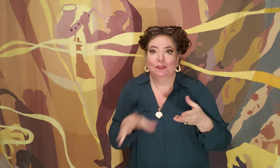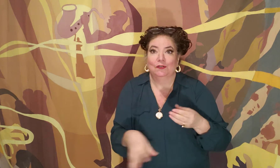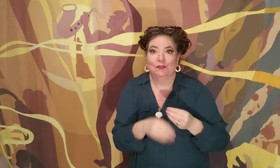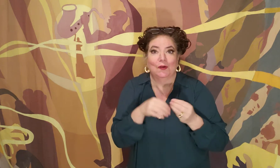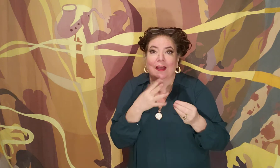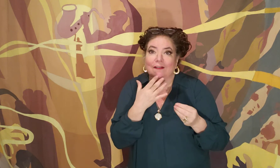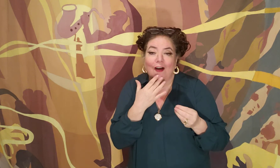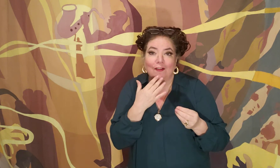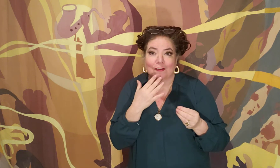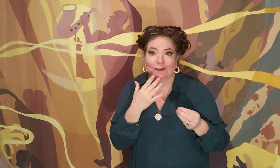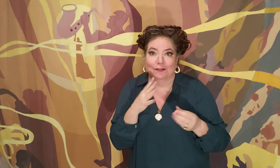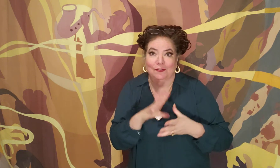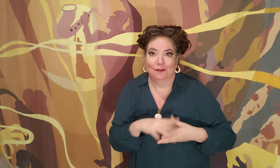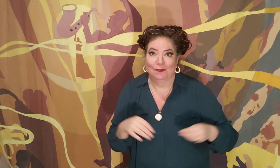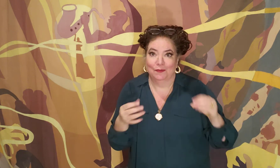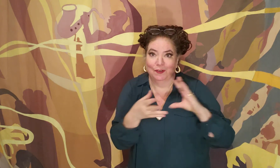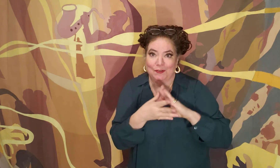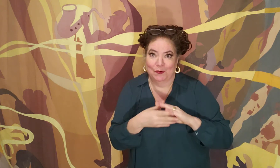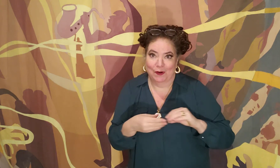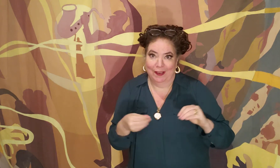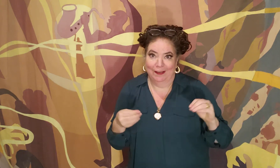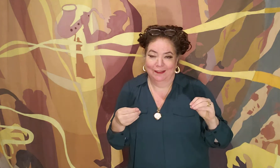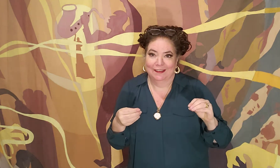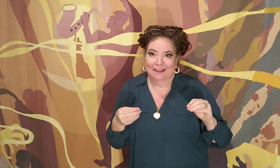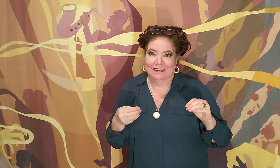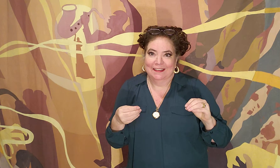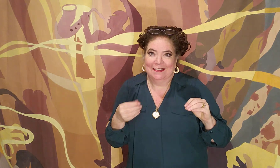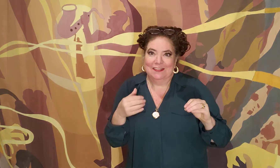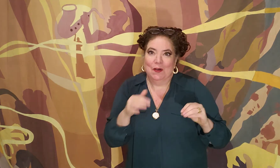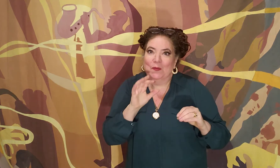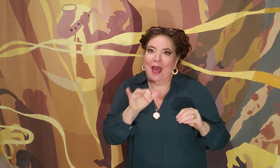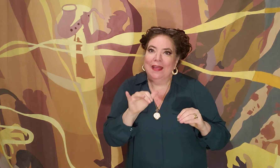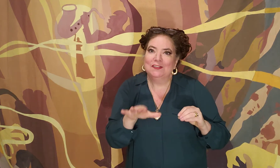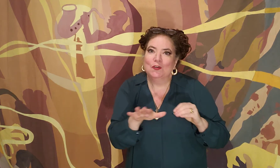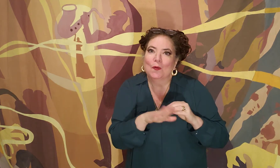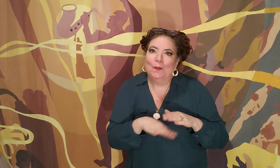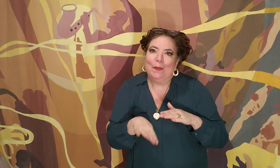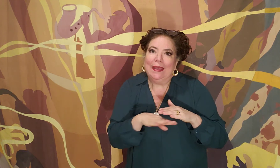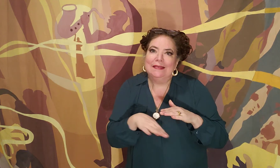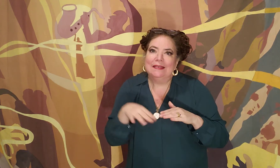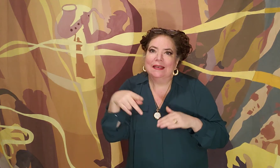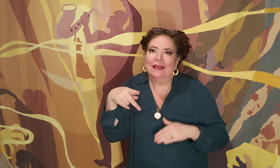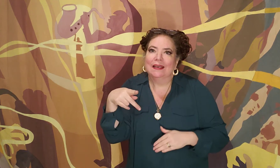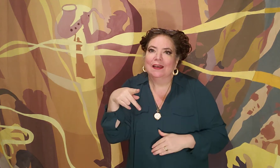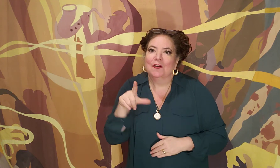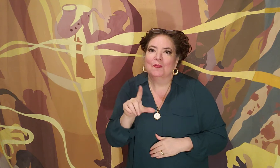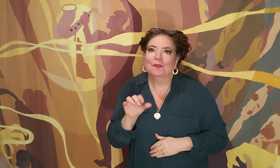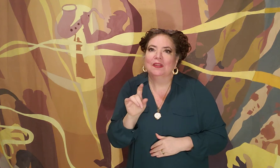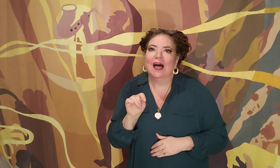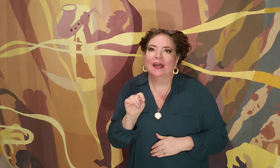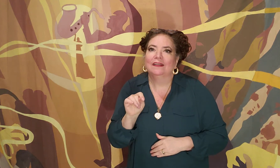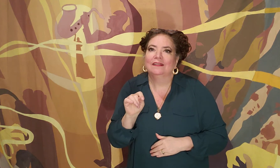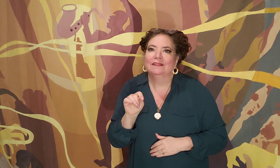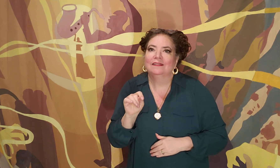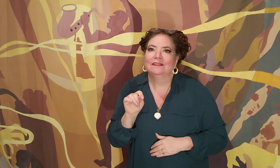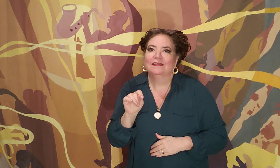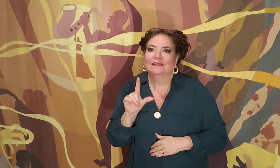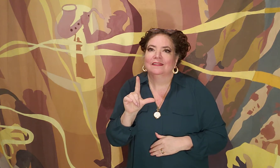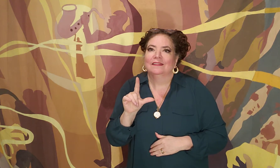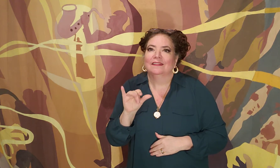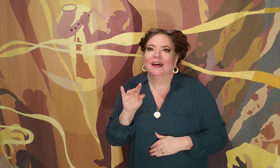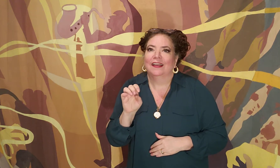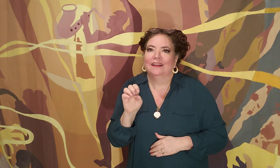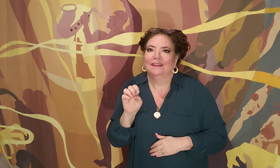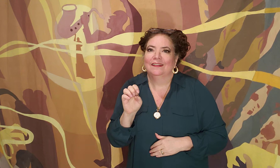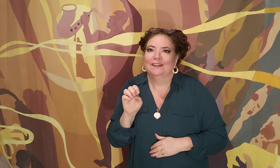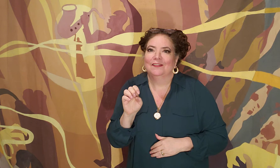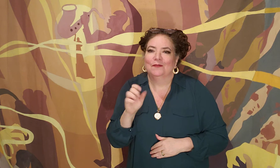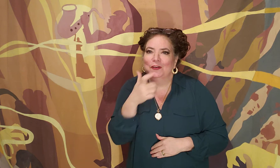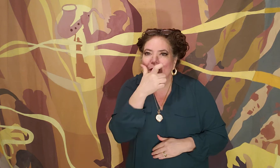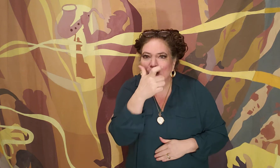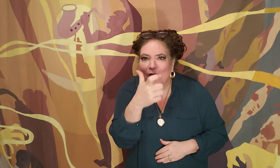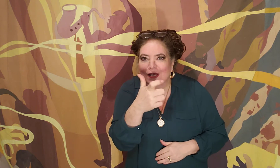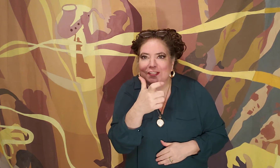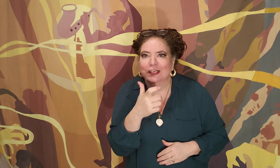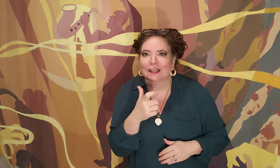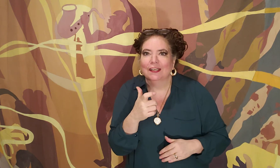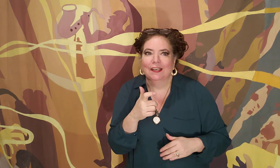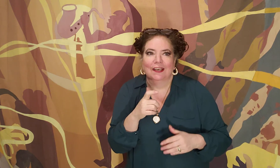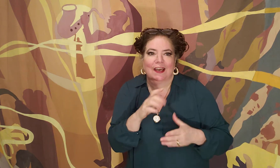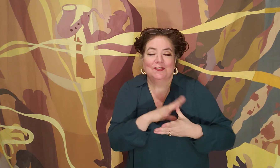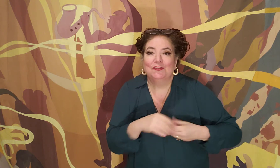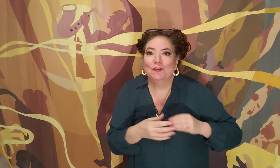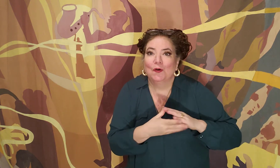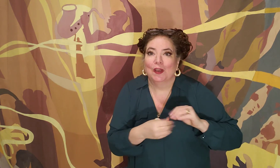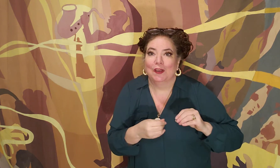to add color to the story. So that's your basic plot line when you're watching a story,